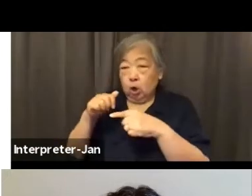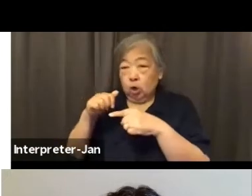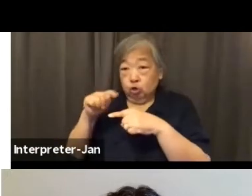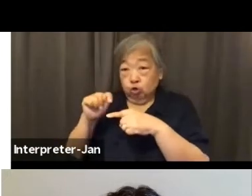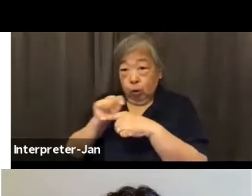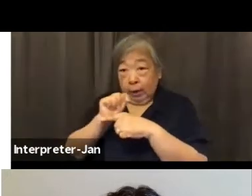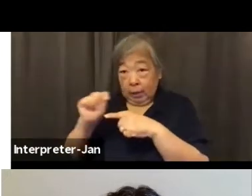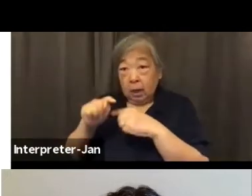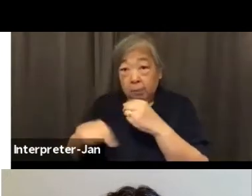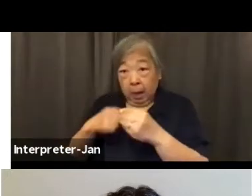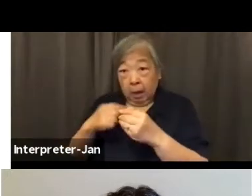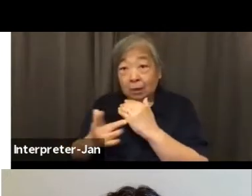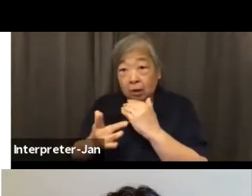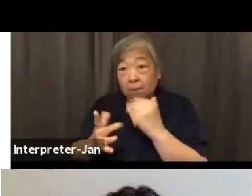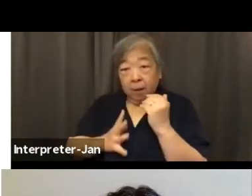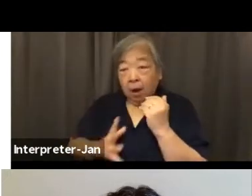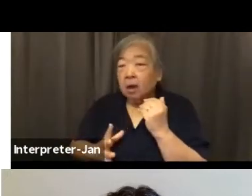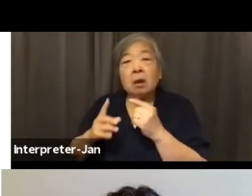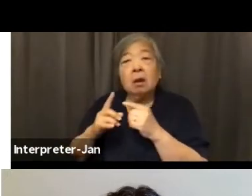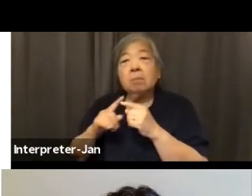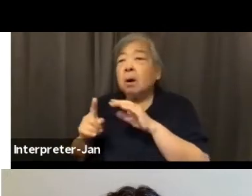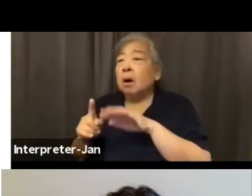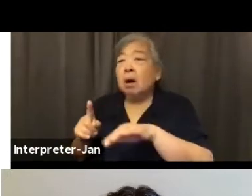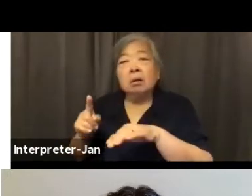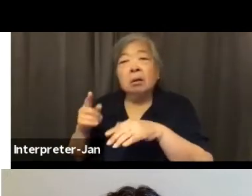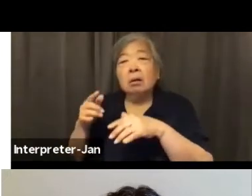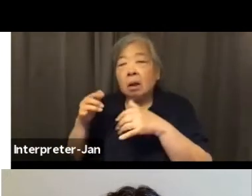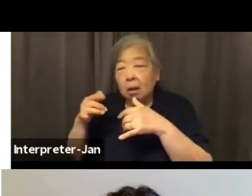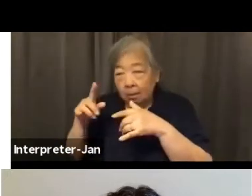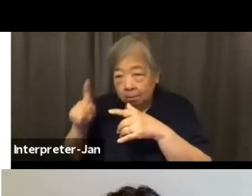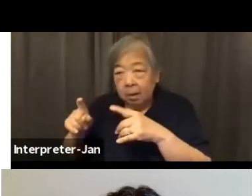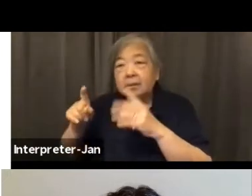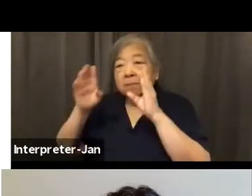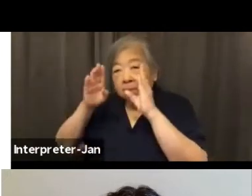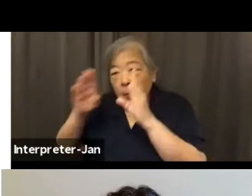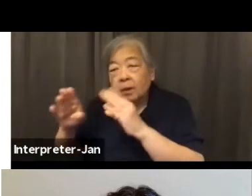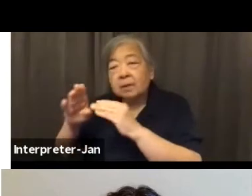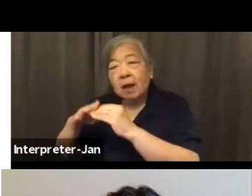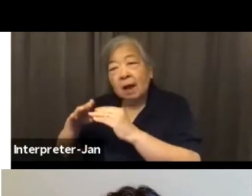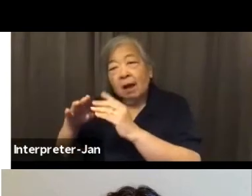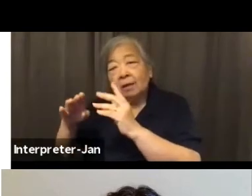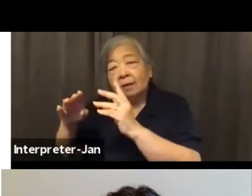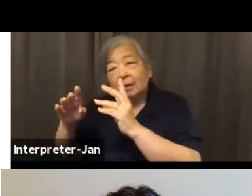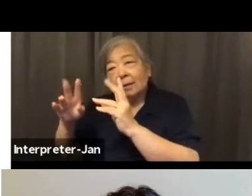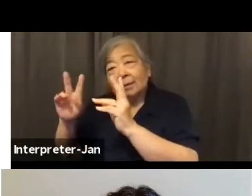the focus away from training on other topics related to classroom or group dynamics topics